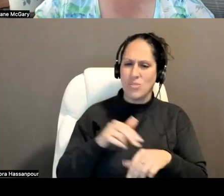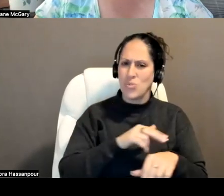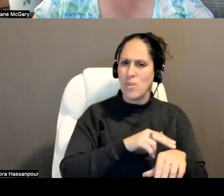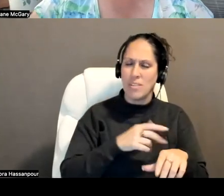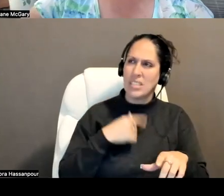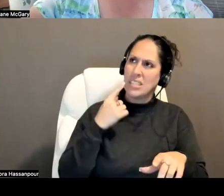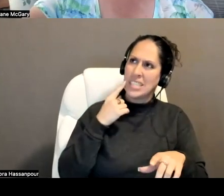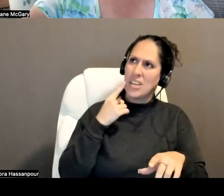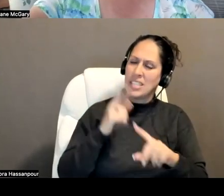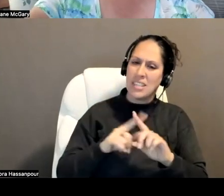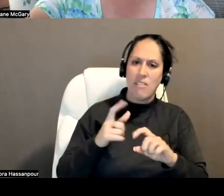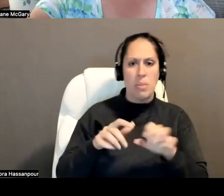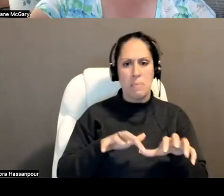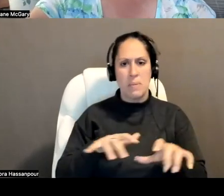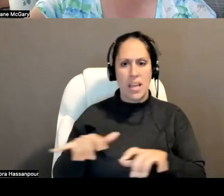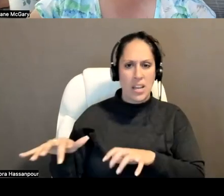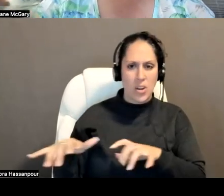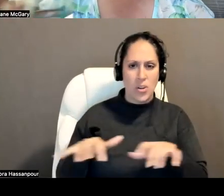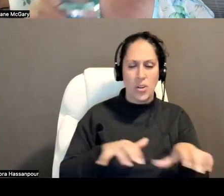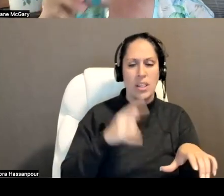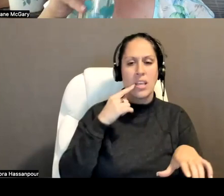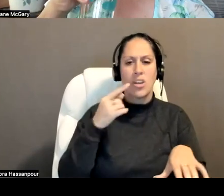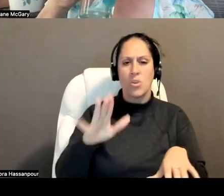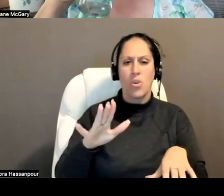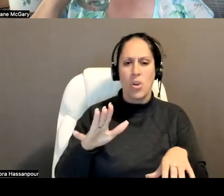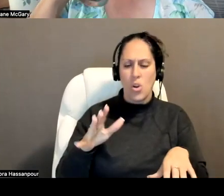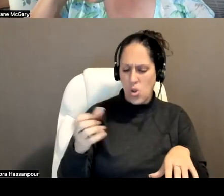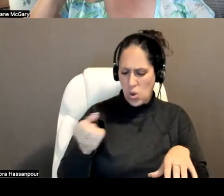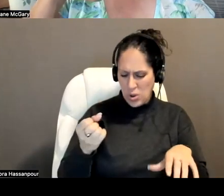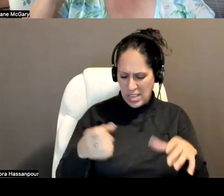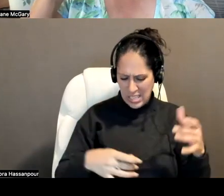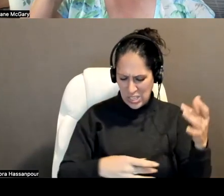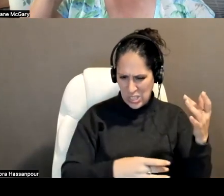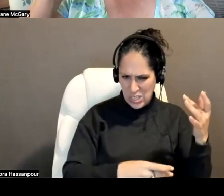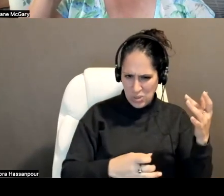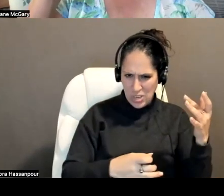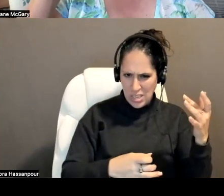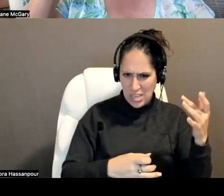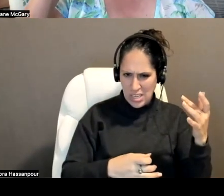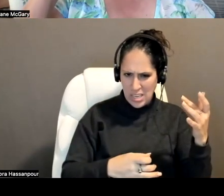the piano. I believe at one point, I think you're holding one of the strings, and in the